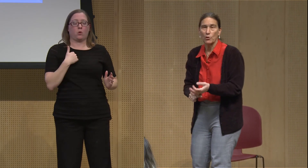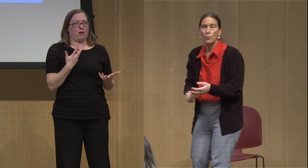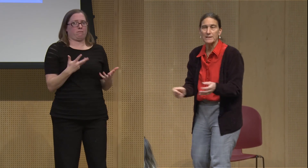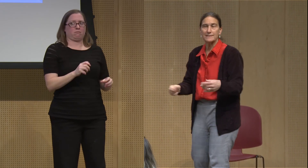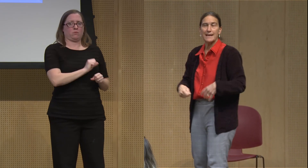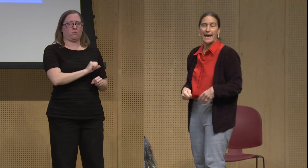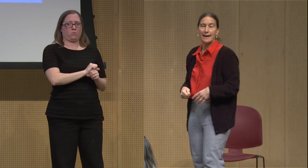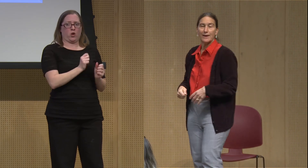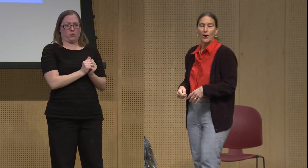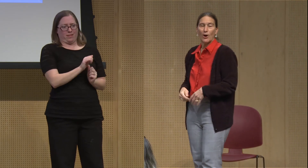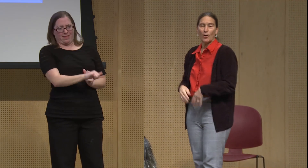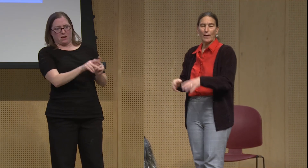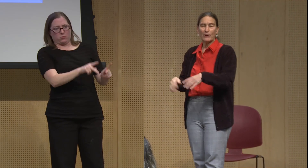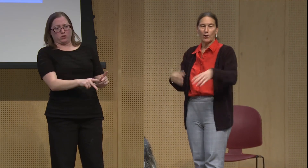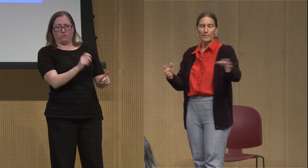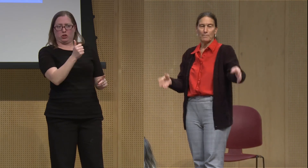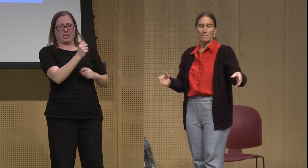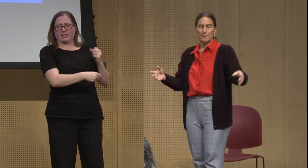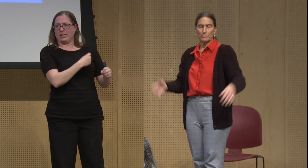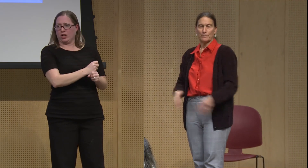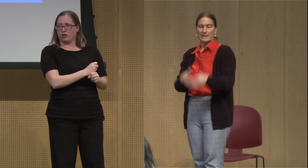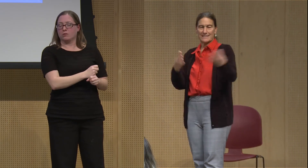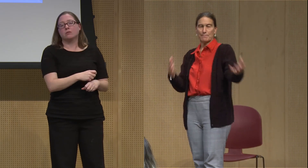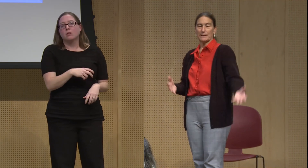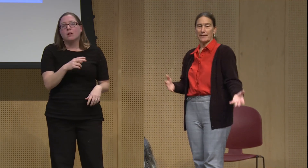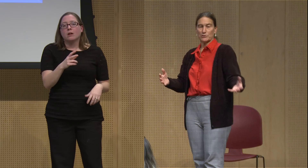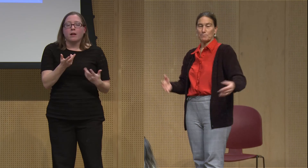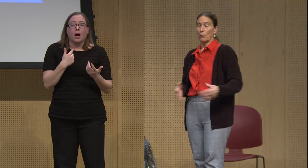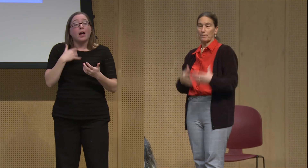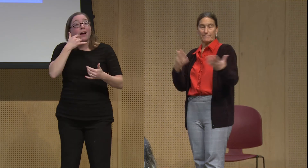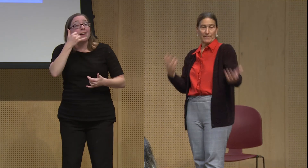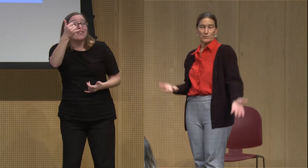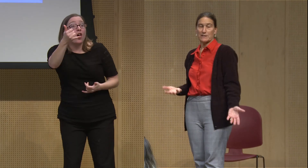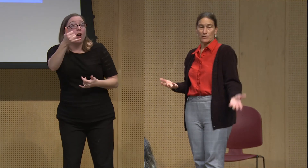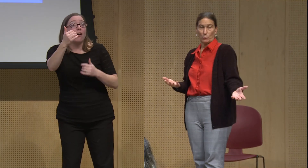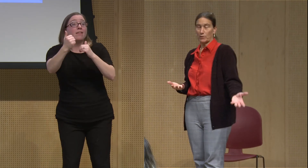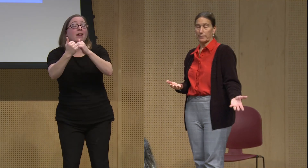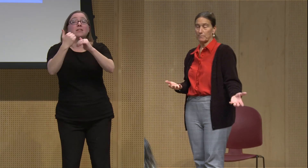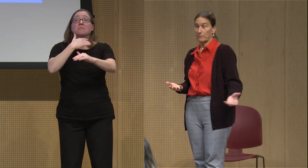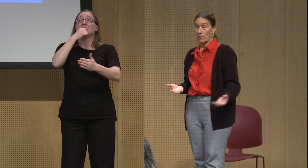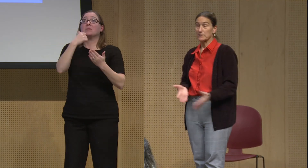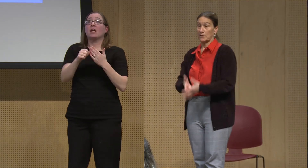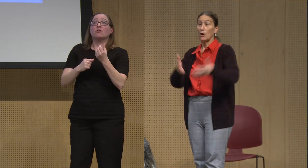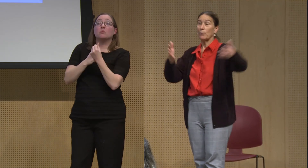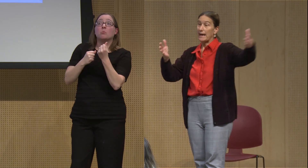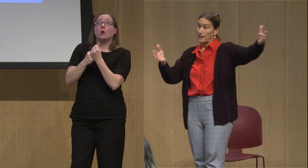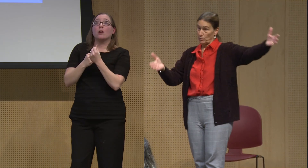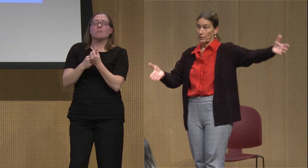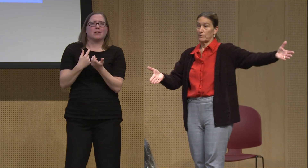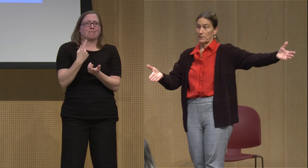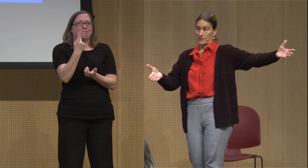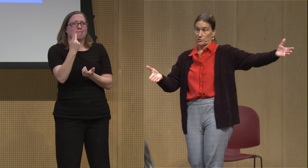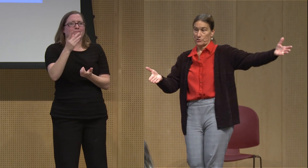SO IT WASN'T A "OH, I CALLED THEM UP, AND THEY SENT ME A LETTER OF SUPPORT, BUT I'VE NEVER SEEN OR WORKED WITH THEM BEFORE." IT'S LIKE, "NO. WE HAD A WORKING RELATIONSHIP."